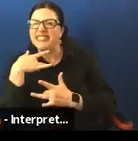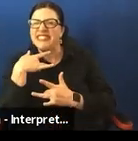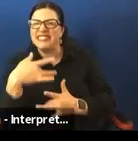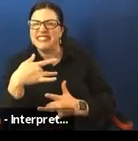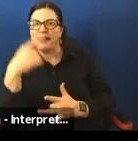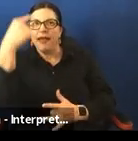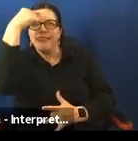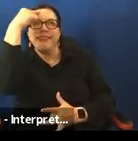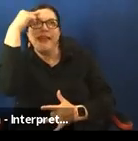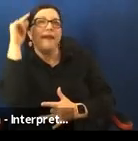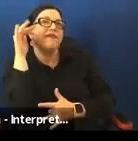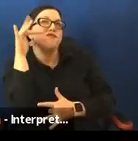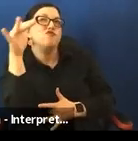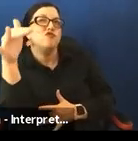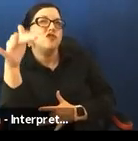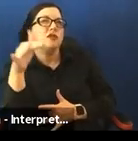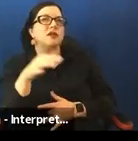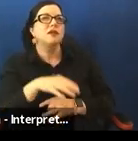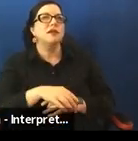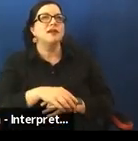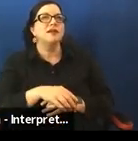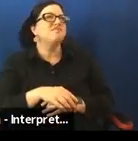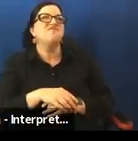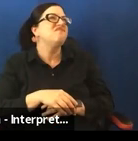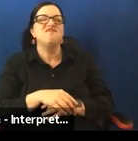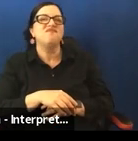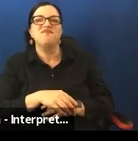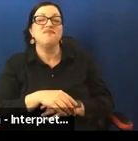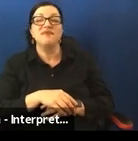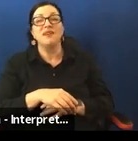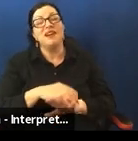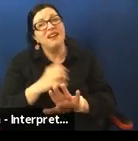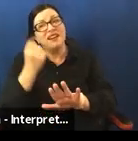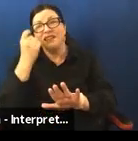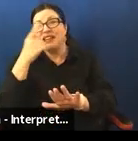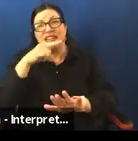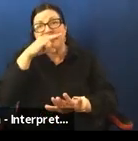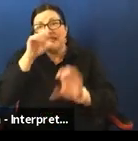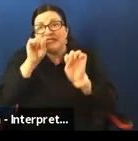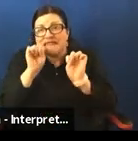Jason Williams: They literally don't have the ability, a lot of times to think that far ahead because that's their prefrontal cortex.